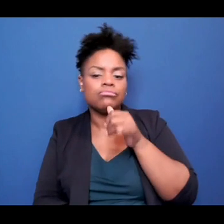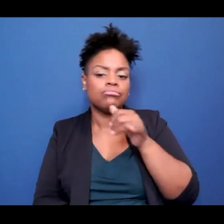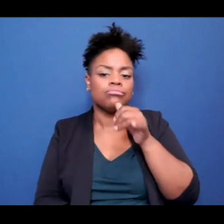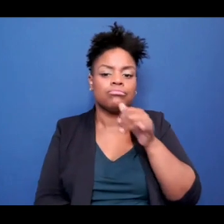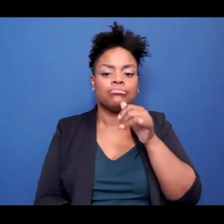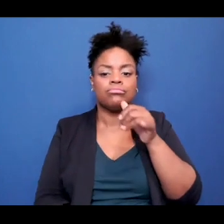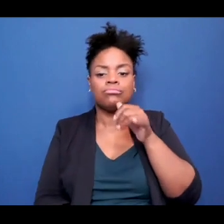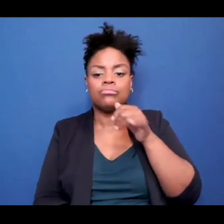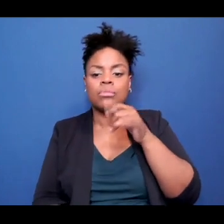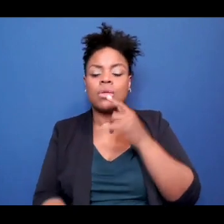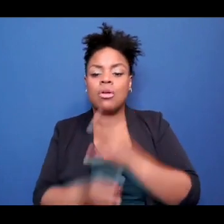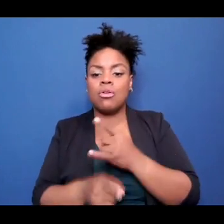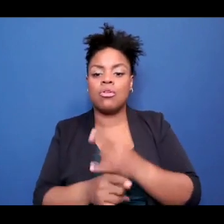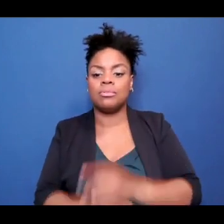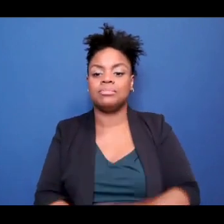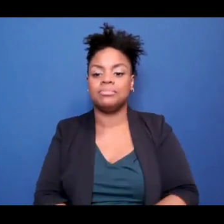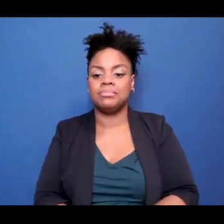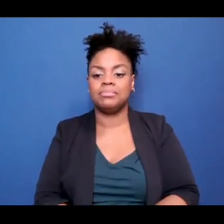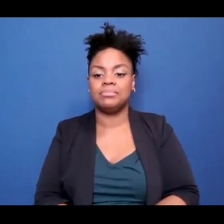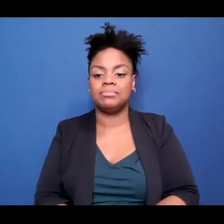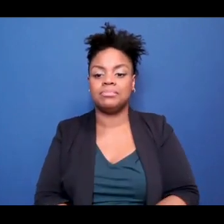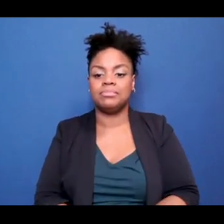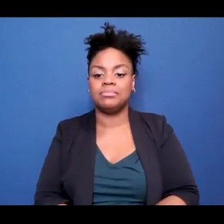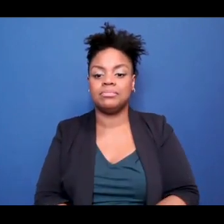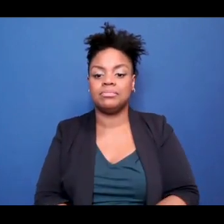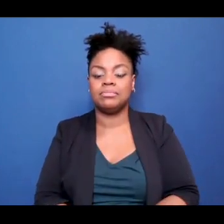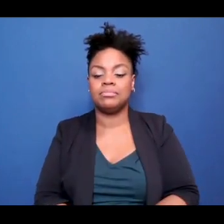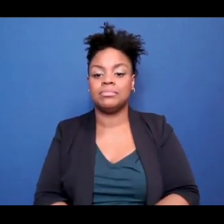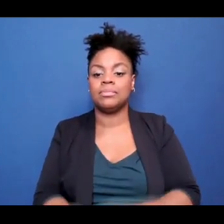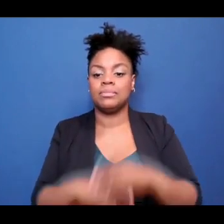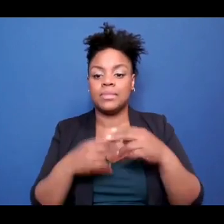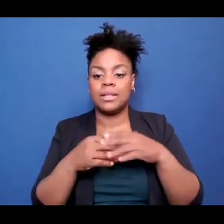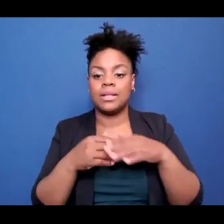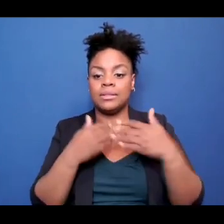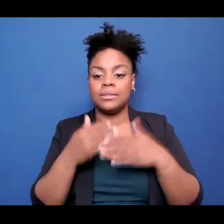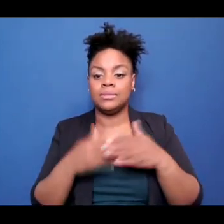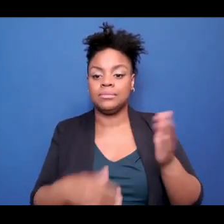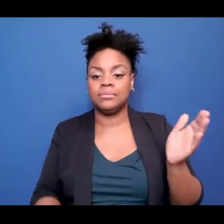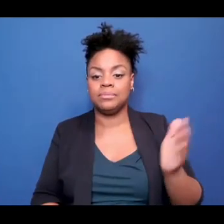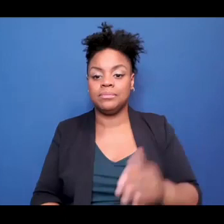CURRENT REGULAR DRINKERS. NEXT SLIDE.